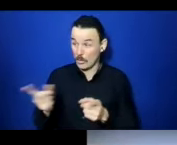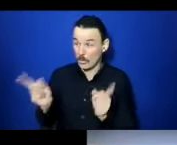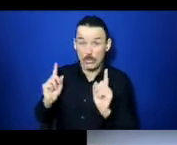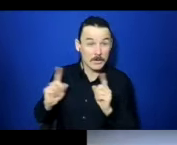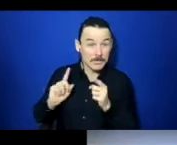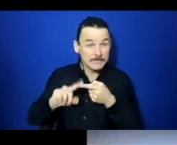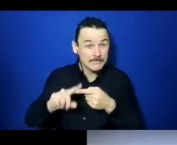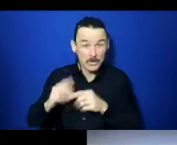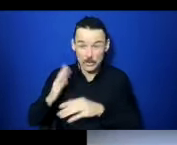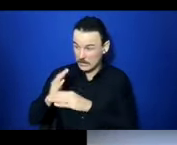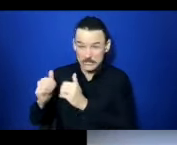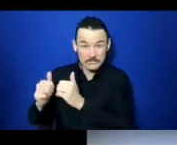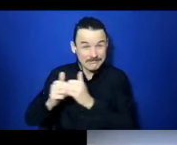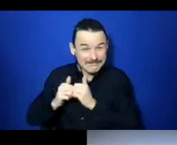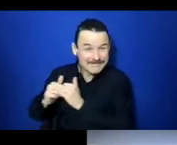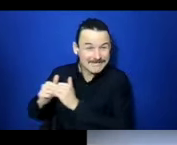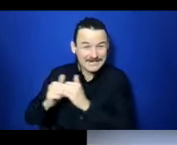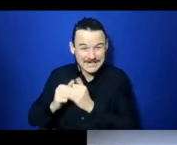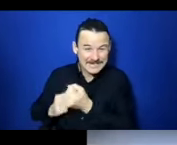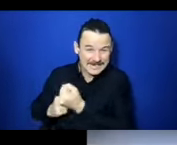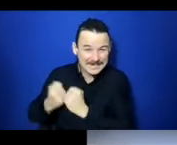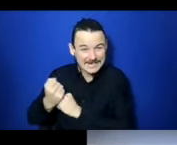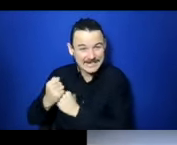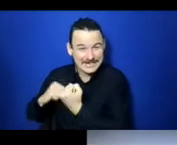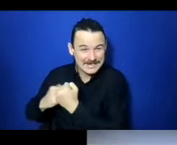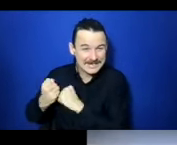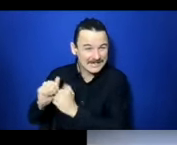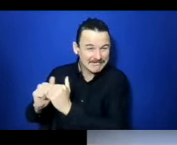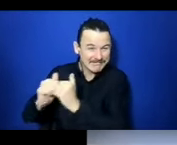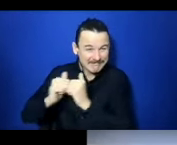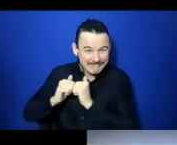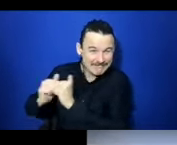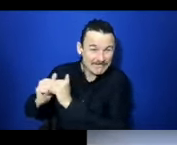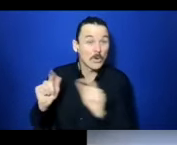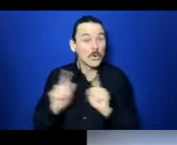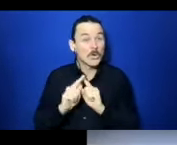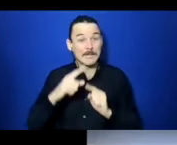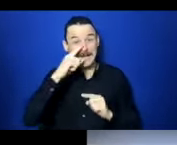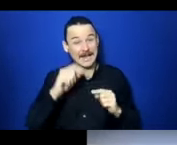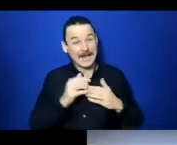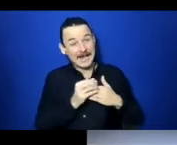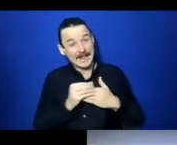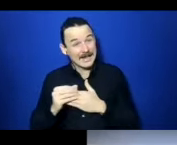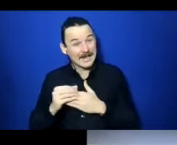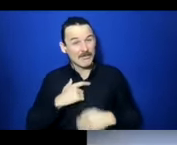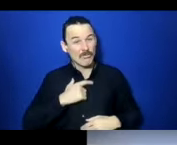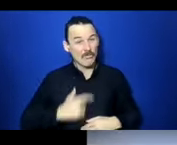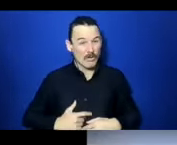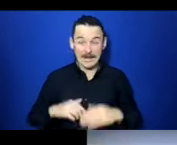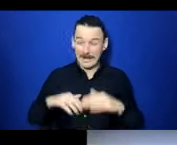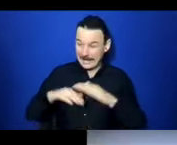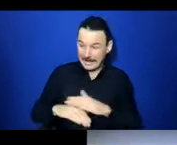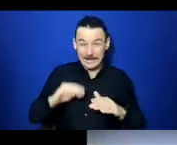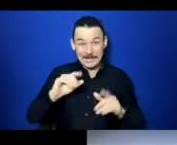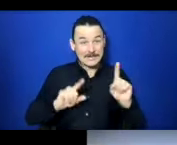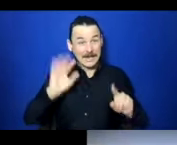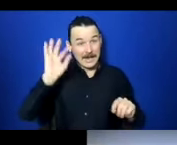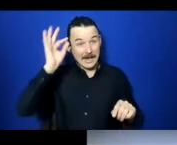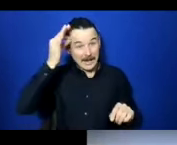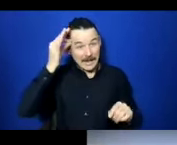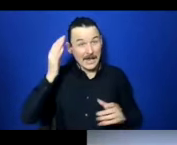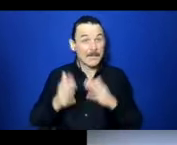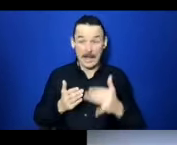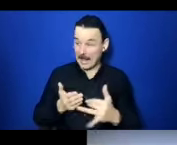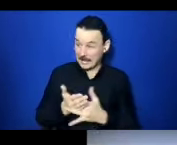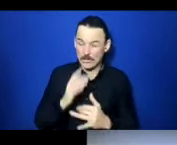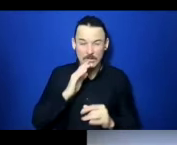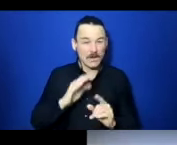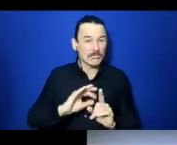and and have people in leadership roles within the city our access will increase exponentially.